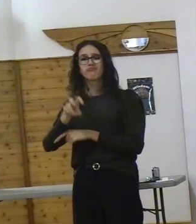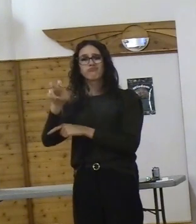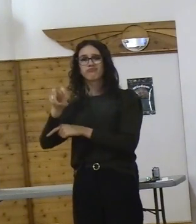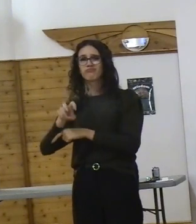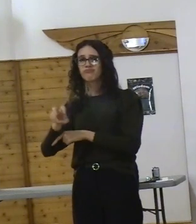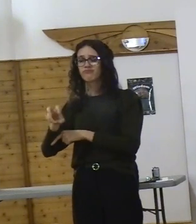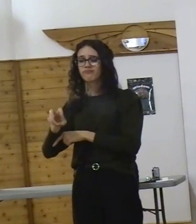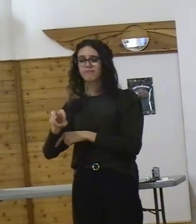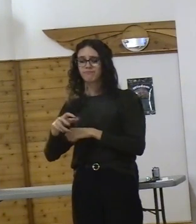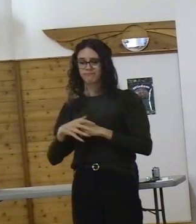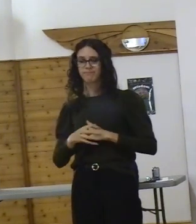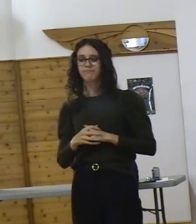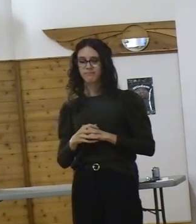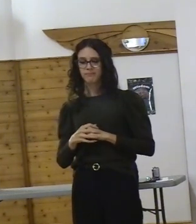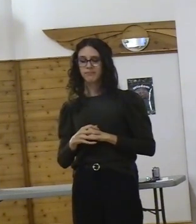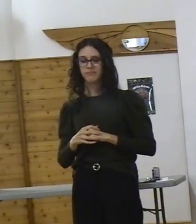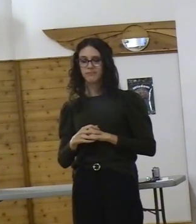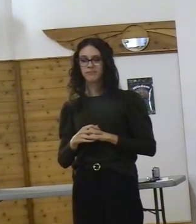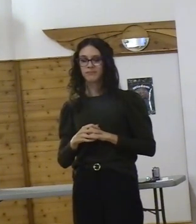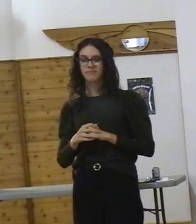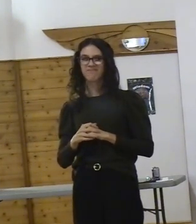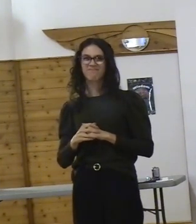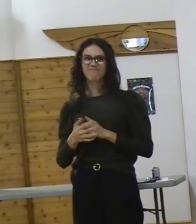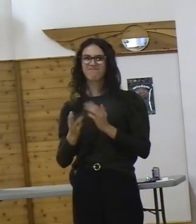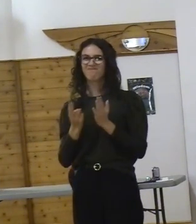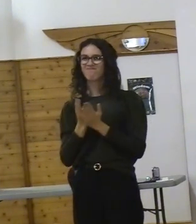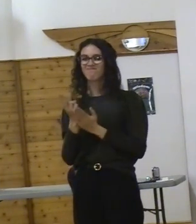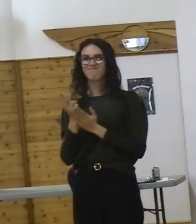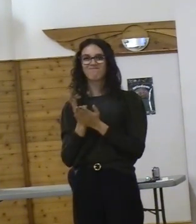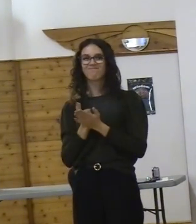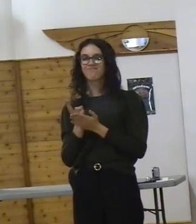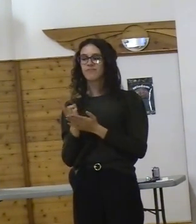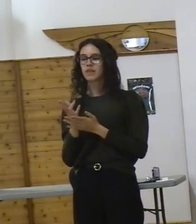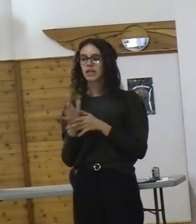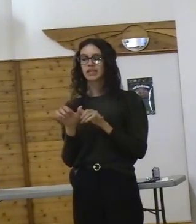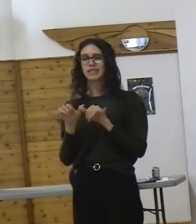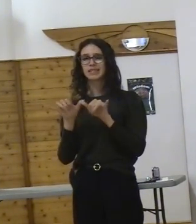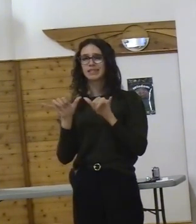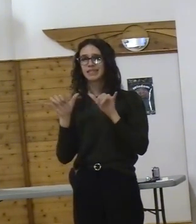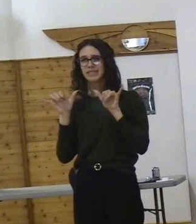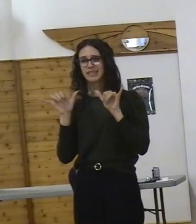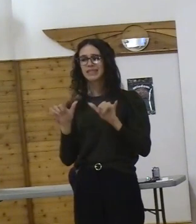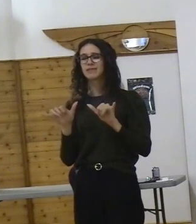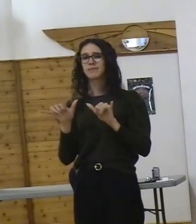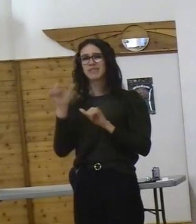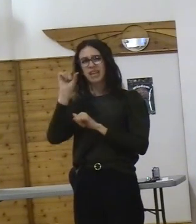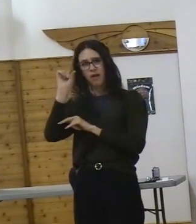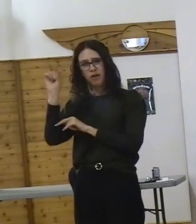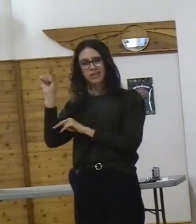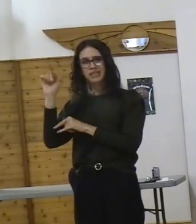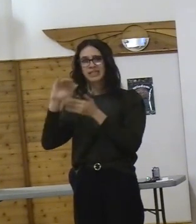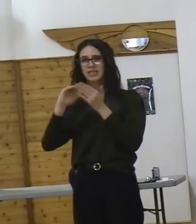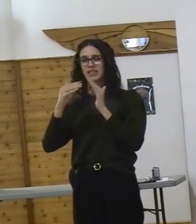And I want to be out of this system one day in my life.